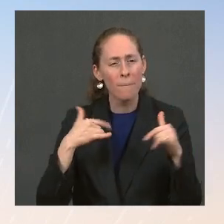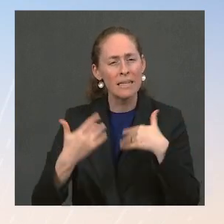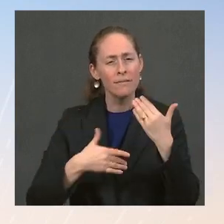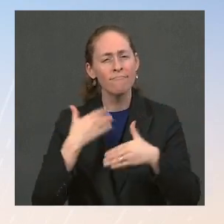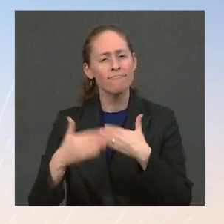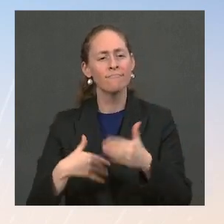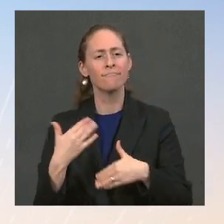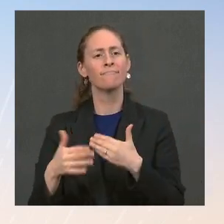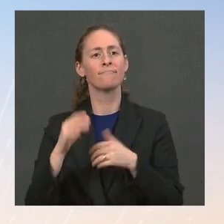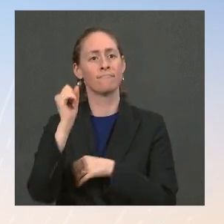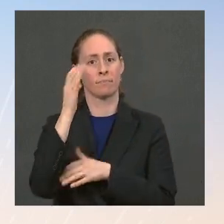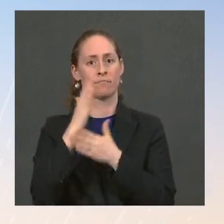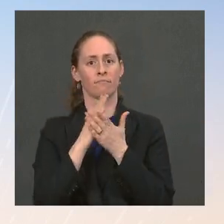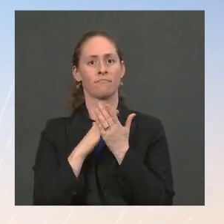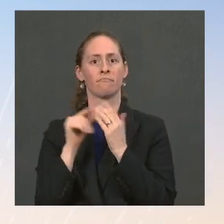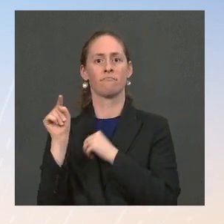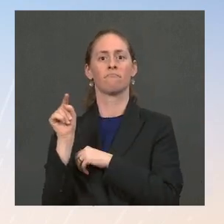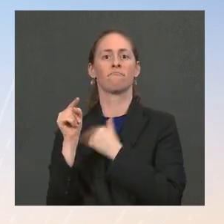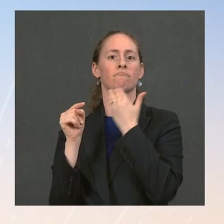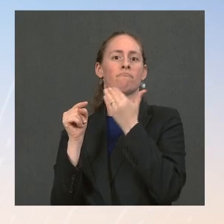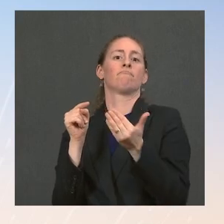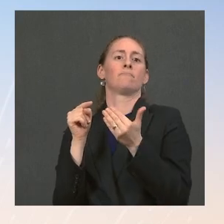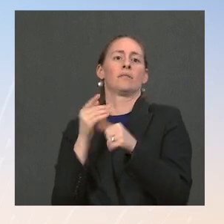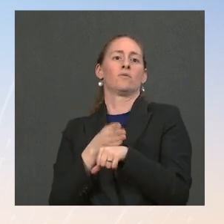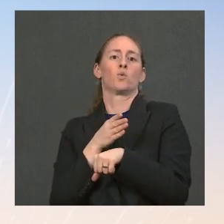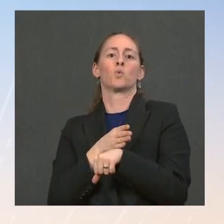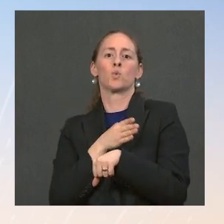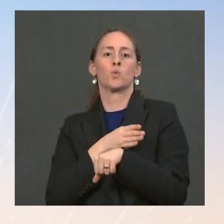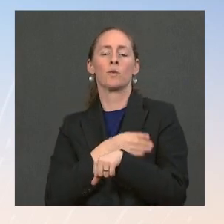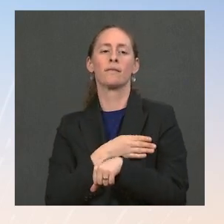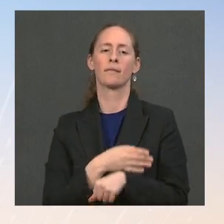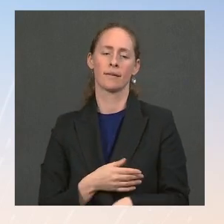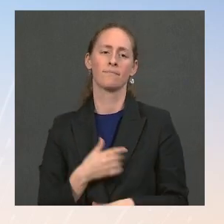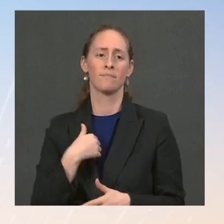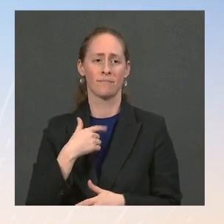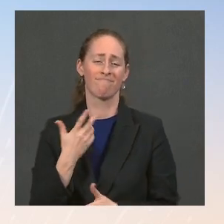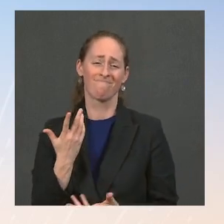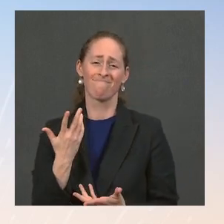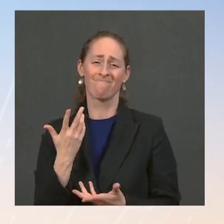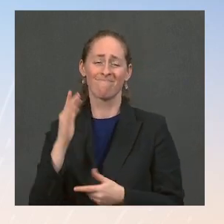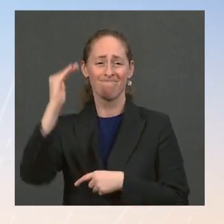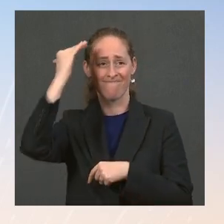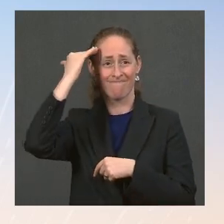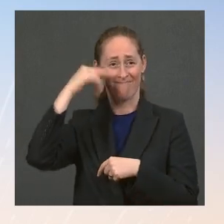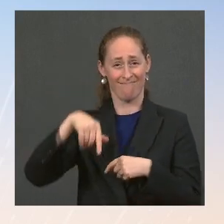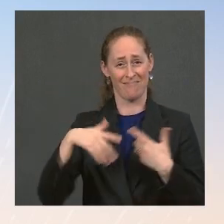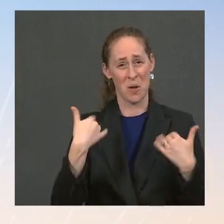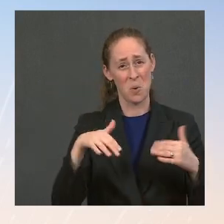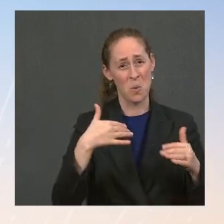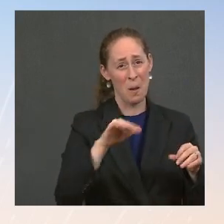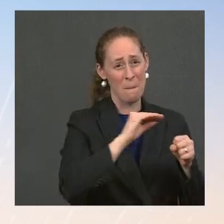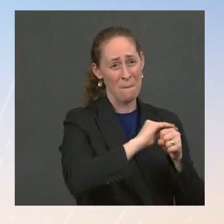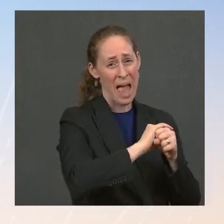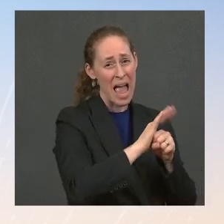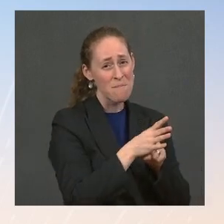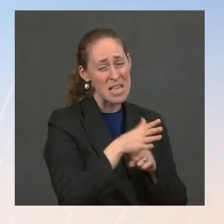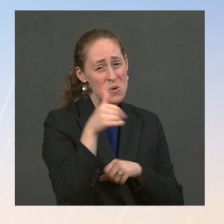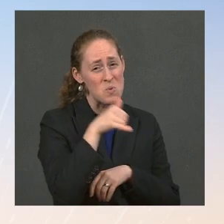but we also continue to understand and know that as we're coming back from a global pandemic -- a massive undertaking -- and the economy is turning back on,